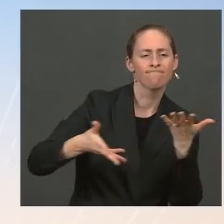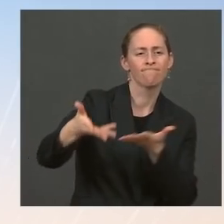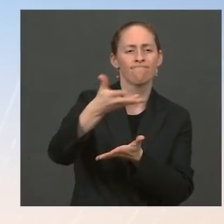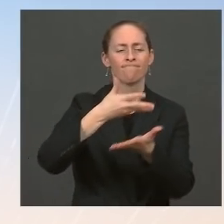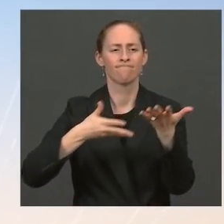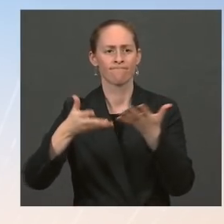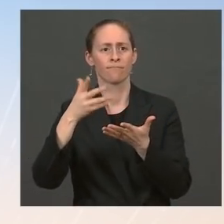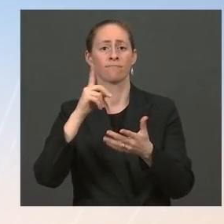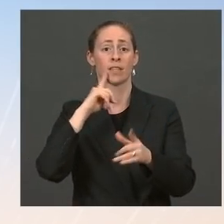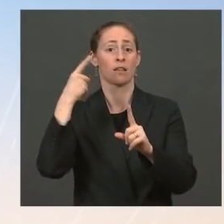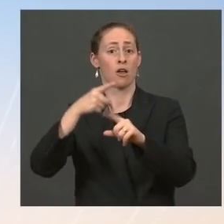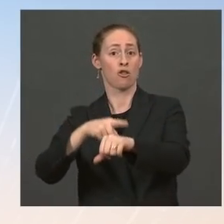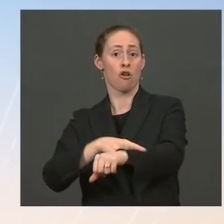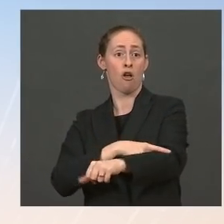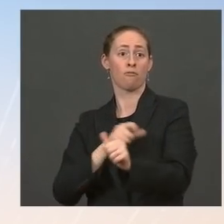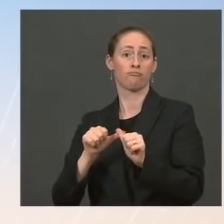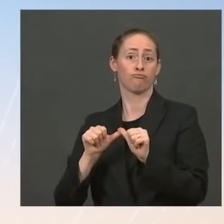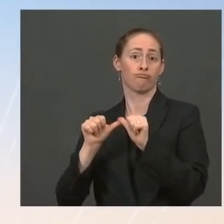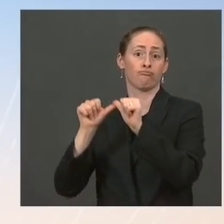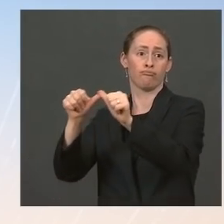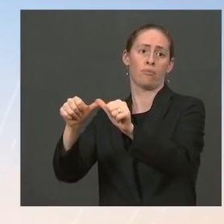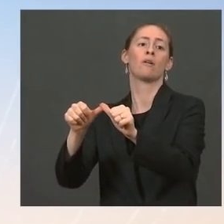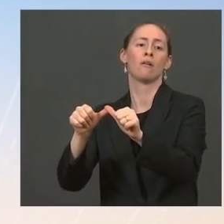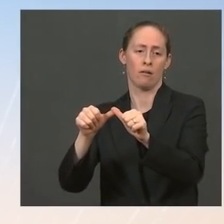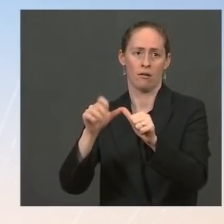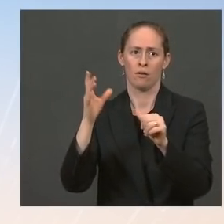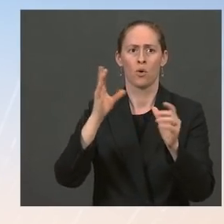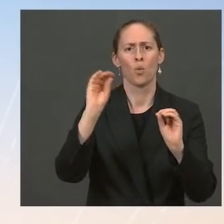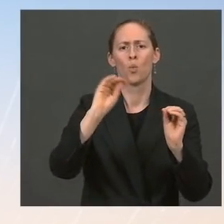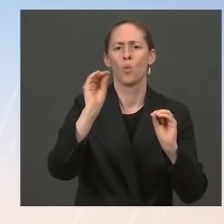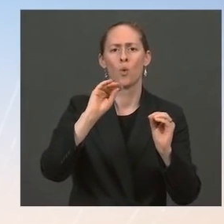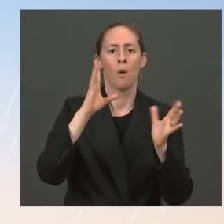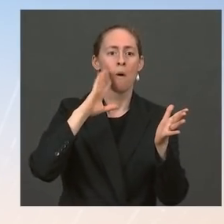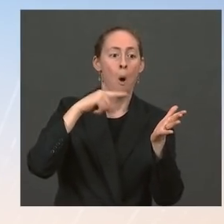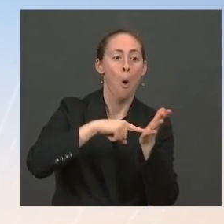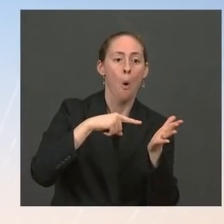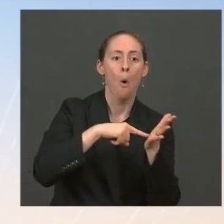that doesn't add at all to the deficit over the decade. And over that period, it will mean that millionaires and billionaires